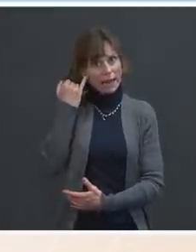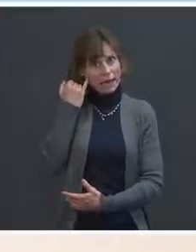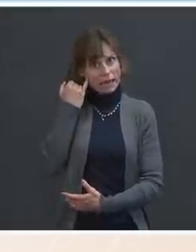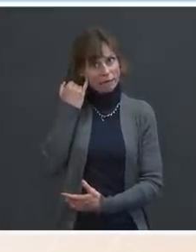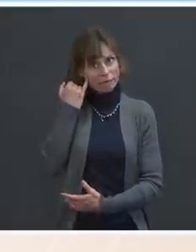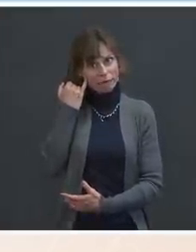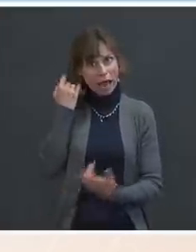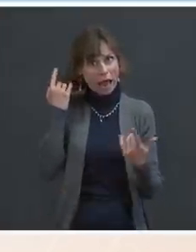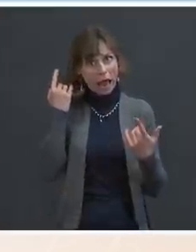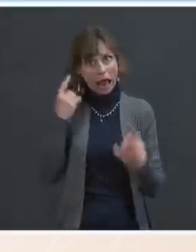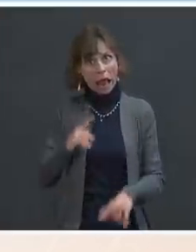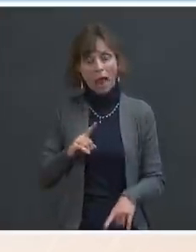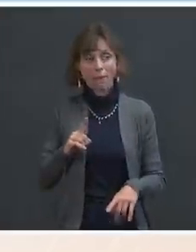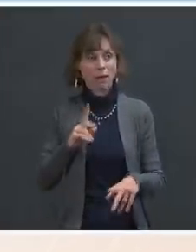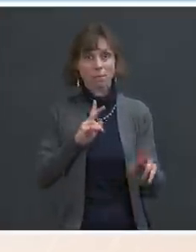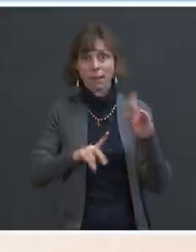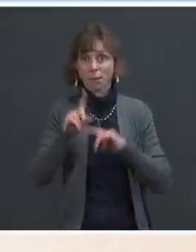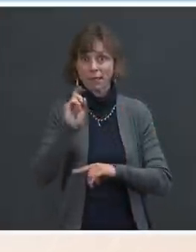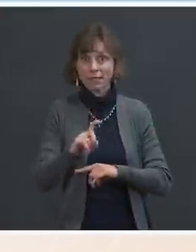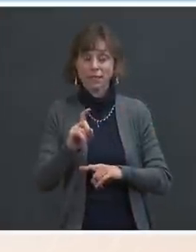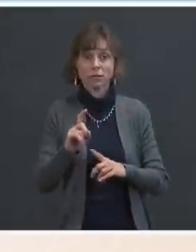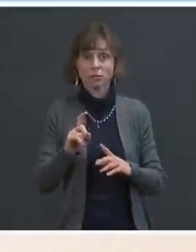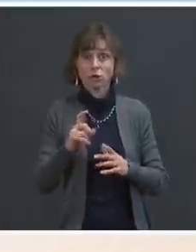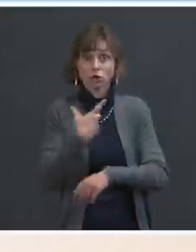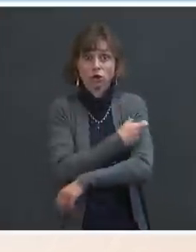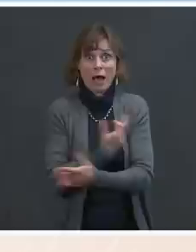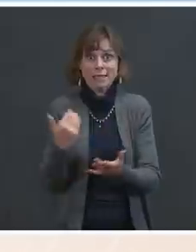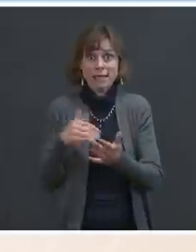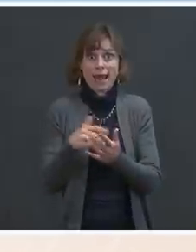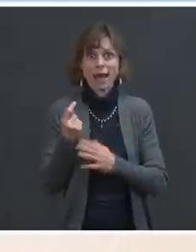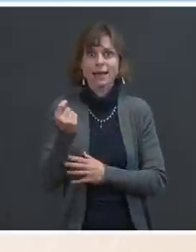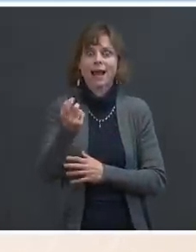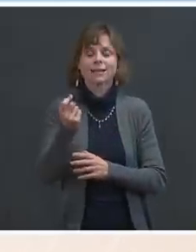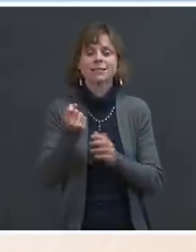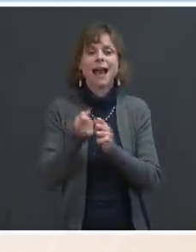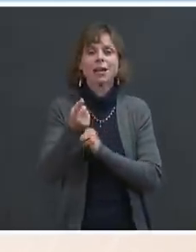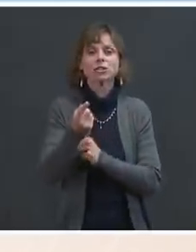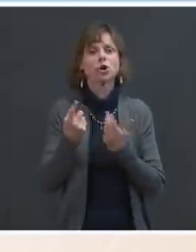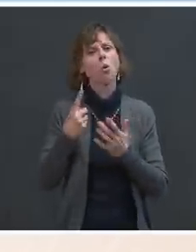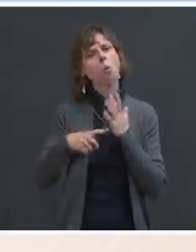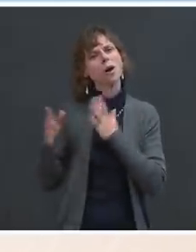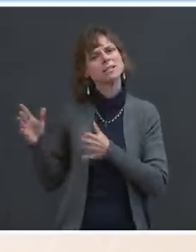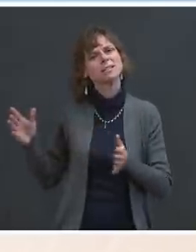What's the plan for that extra dosage? Ms. Psaki: Well, first, the President's focus every day